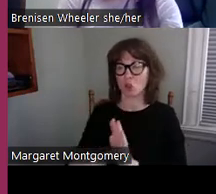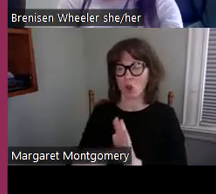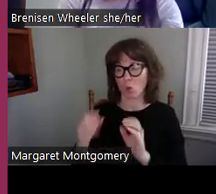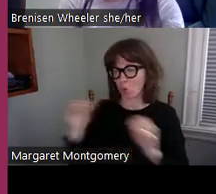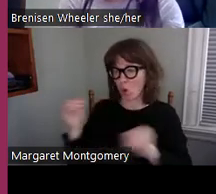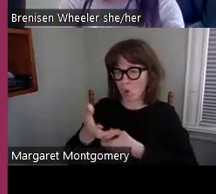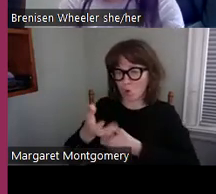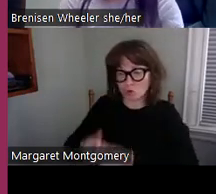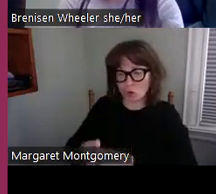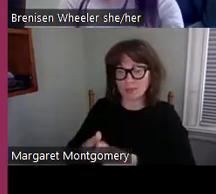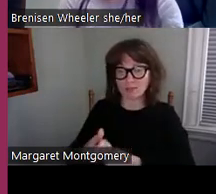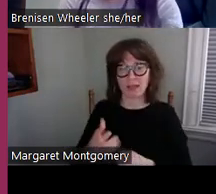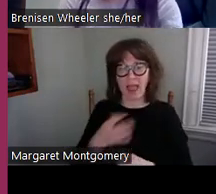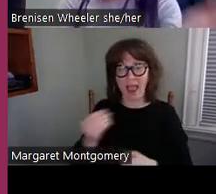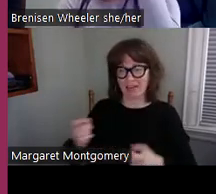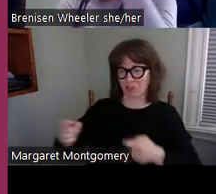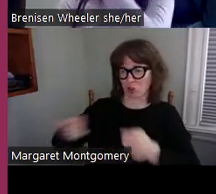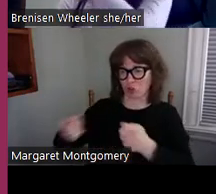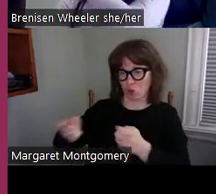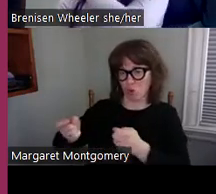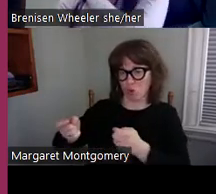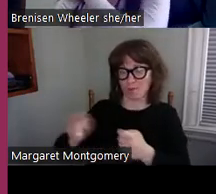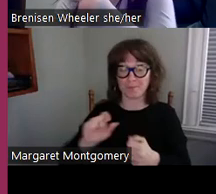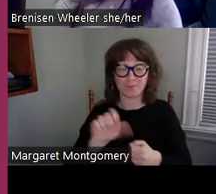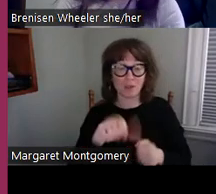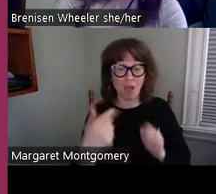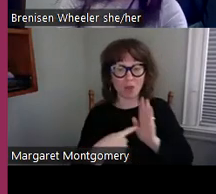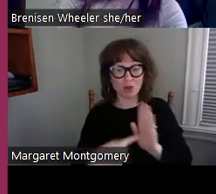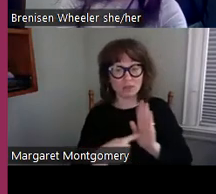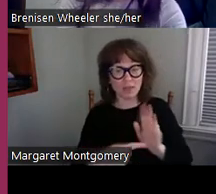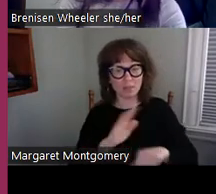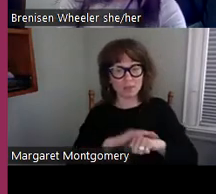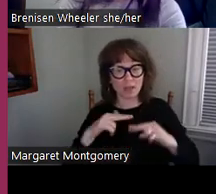control. And so other examples that you see on the screen are also rooted in theogeny.